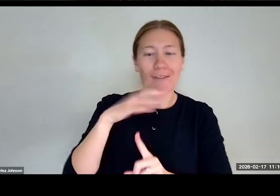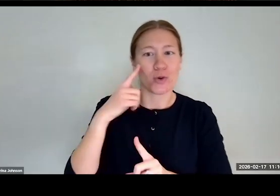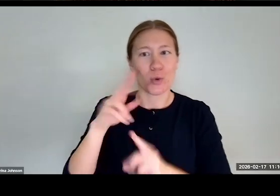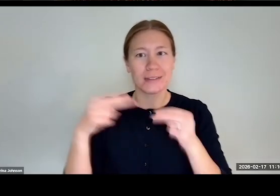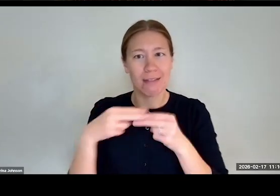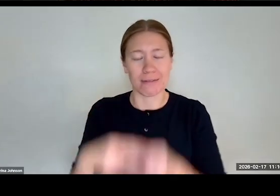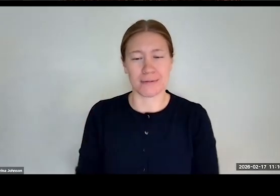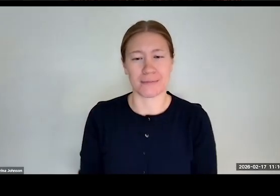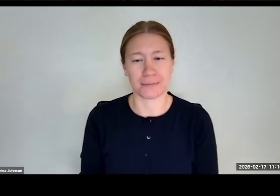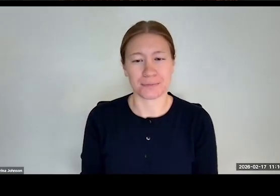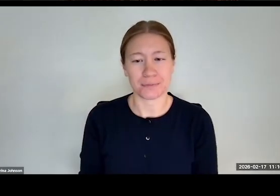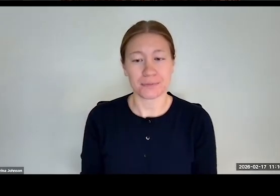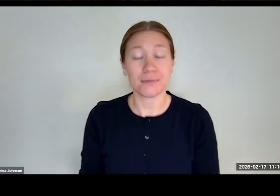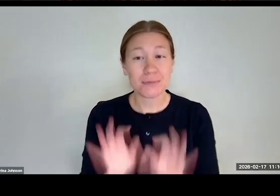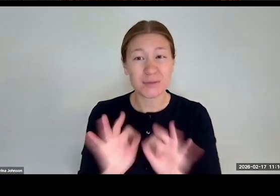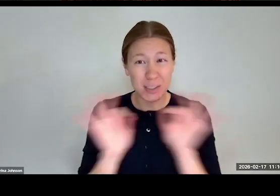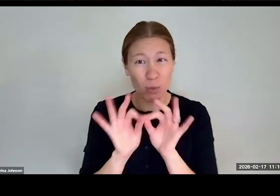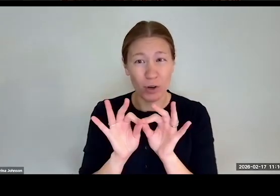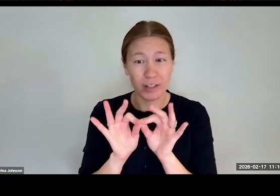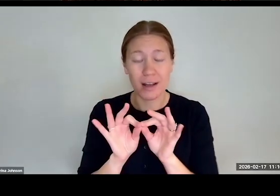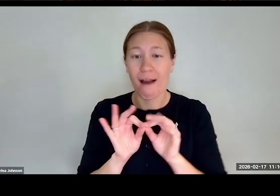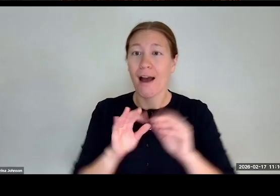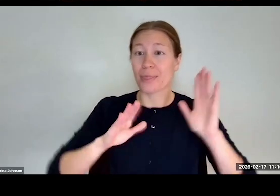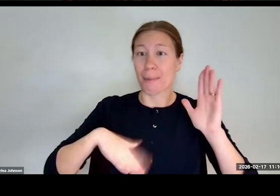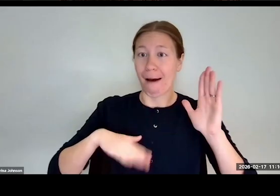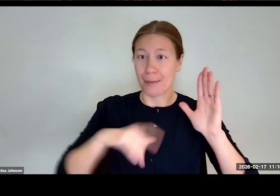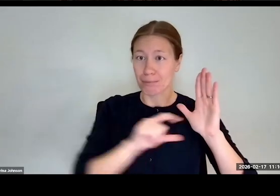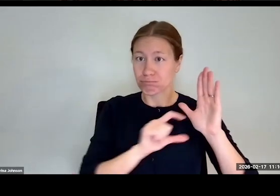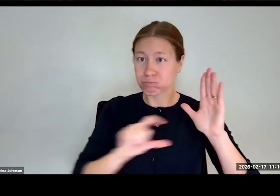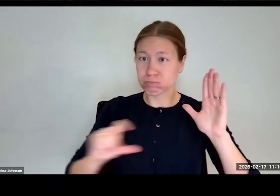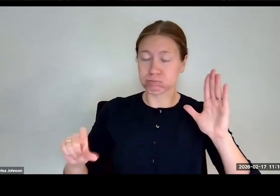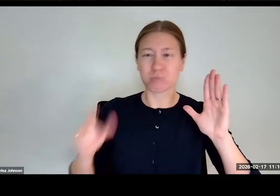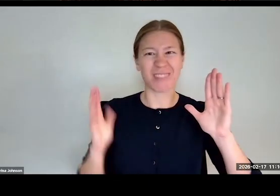It's also important to leave some margin space at the bottom of your slides because closed captioning,